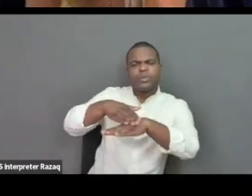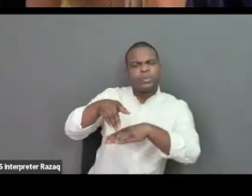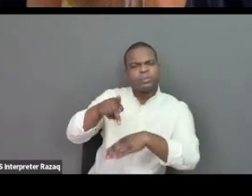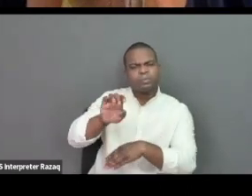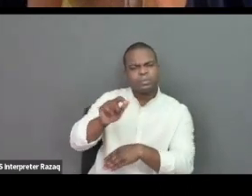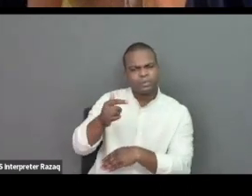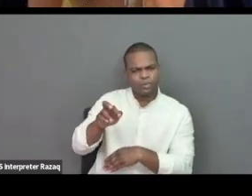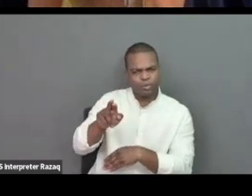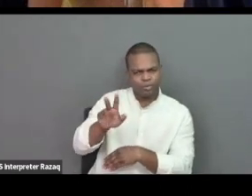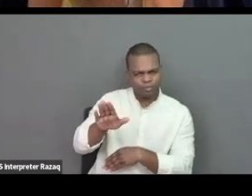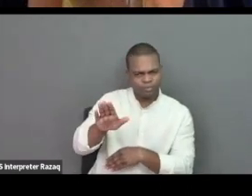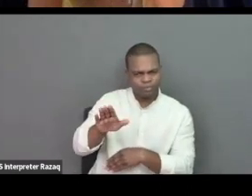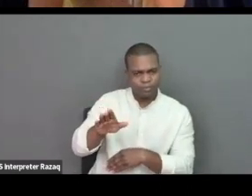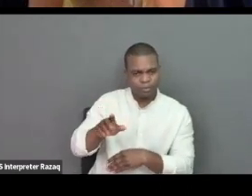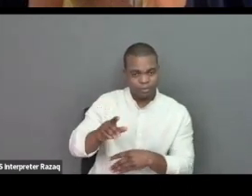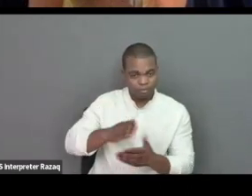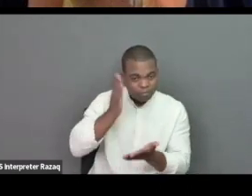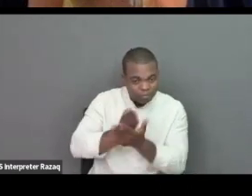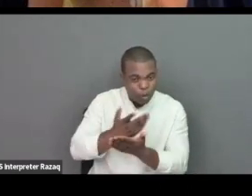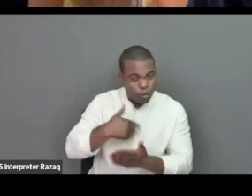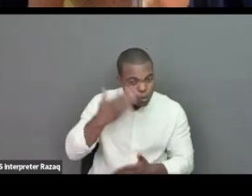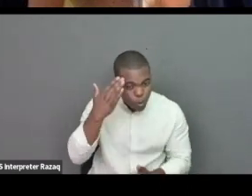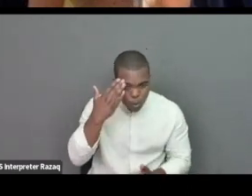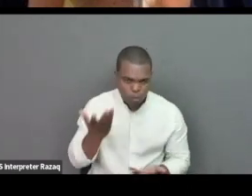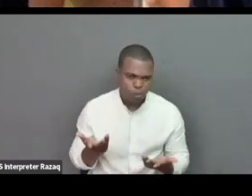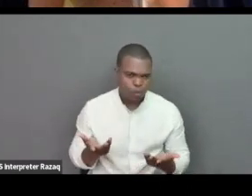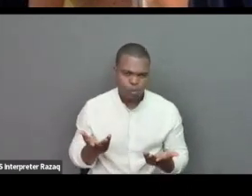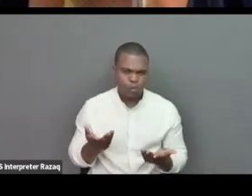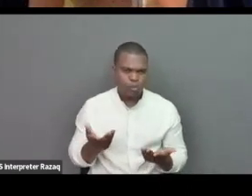review has touched about that, and also research done by the